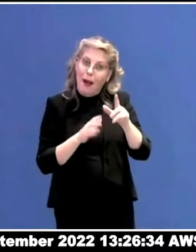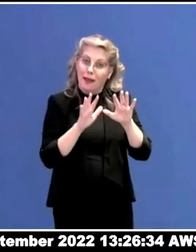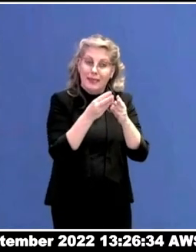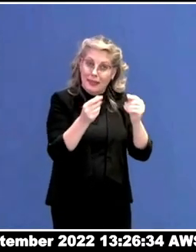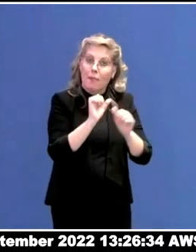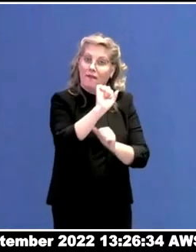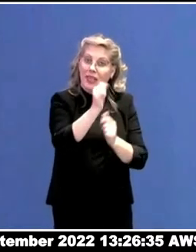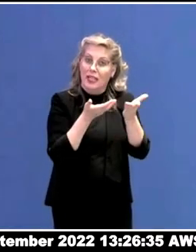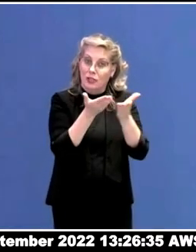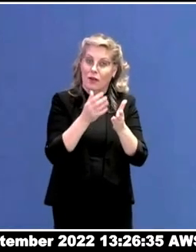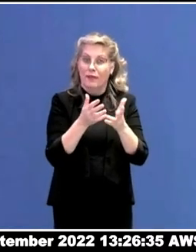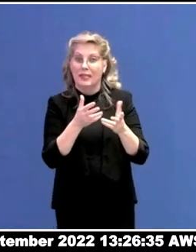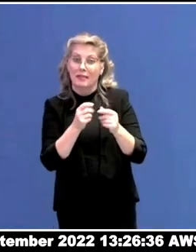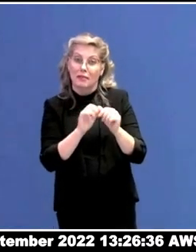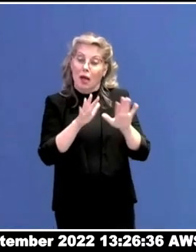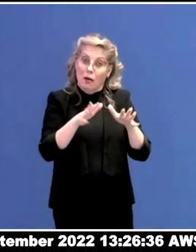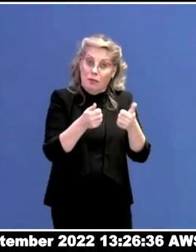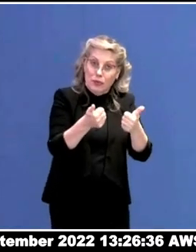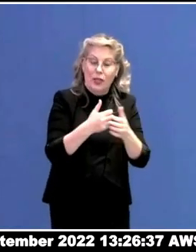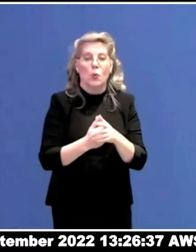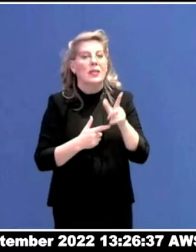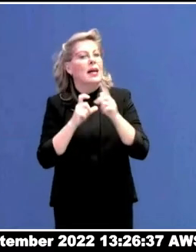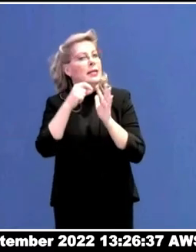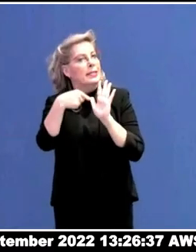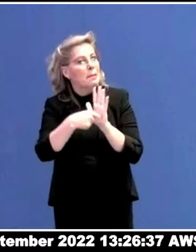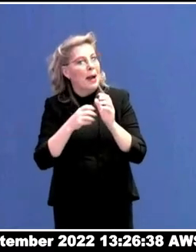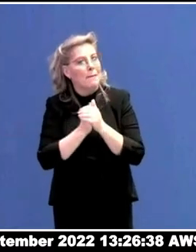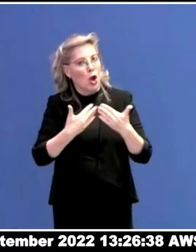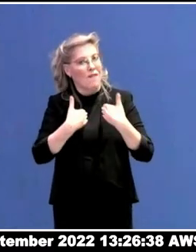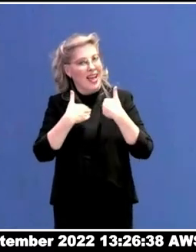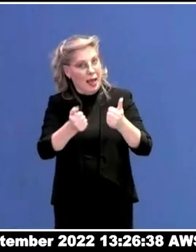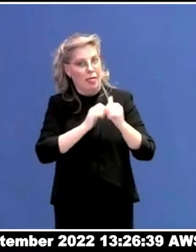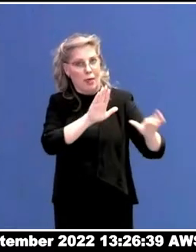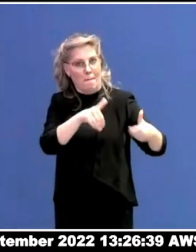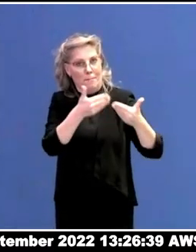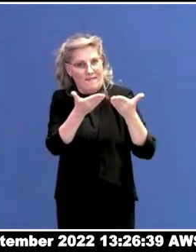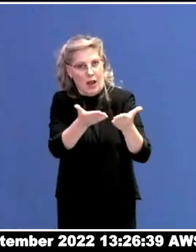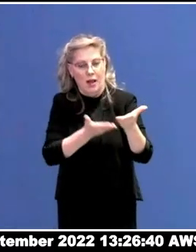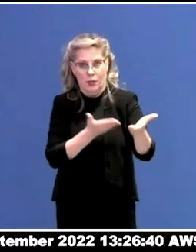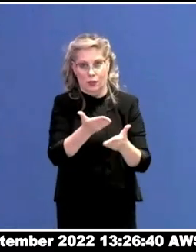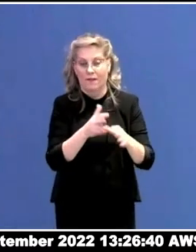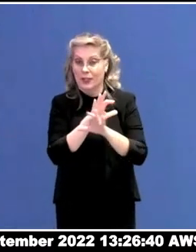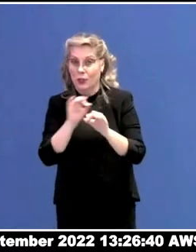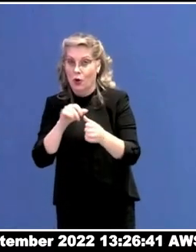What does that mean? It means that when a service is delivered by the Department of Health, the client is the prisoner.